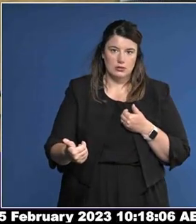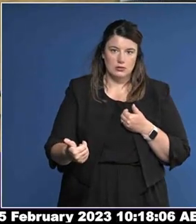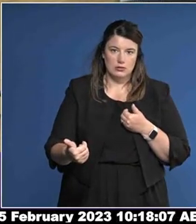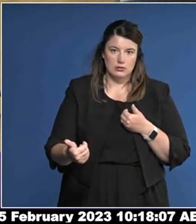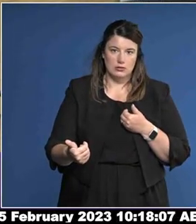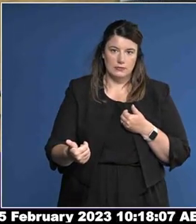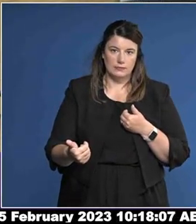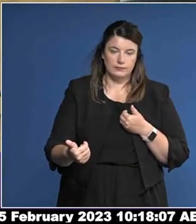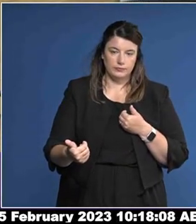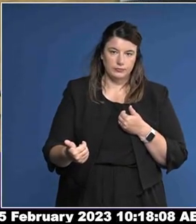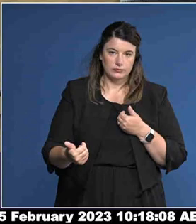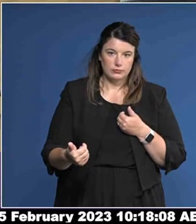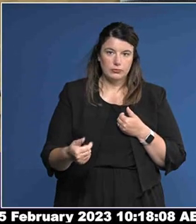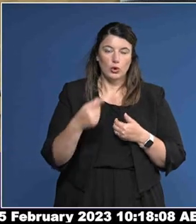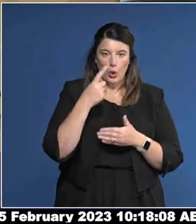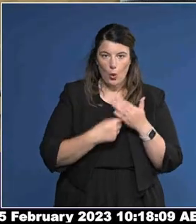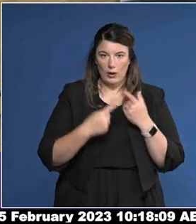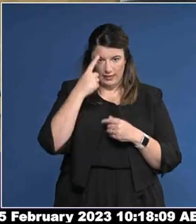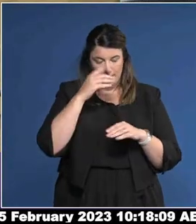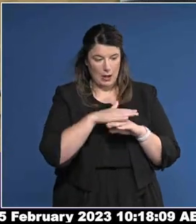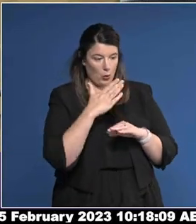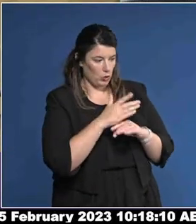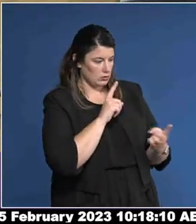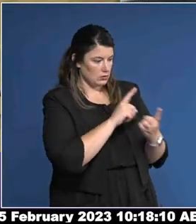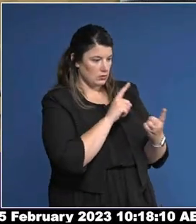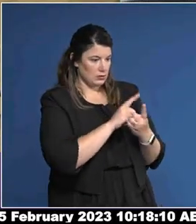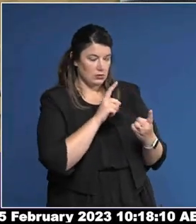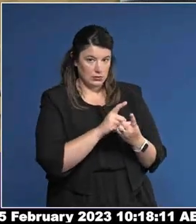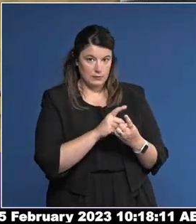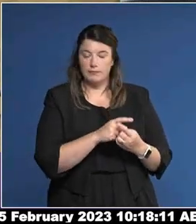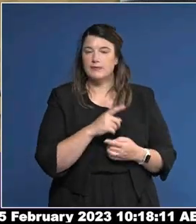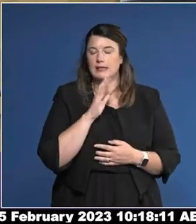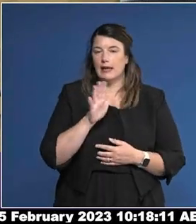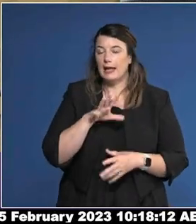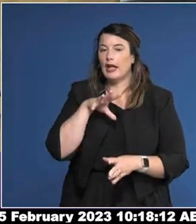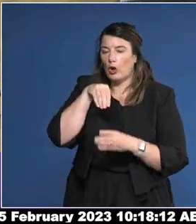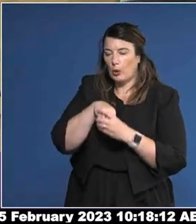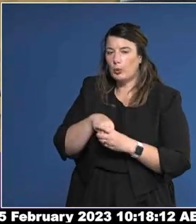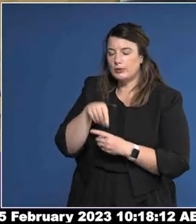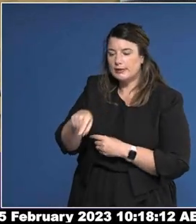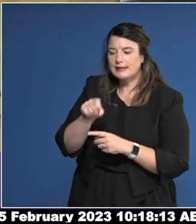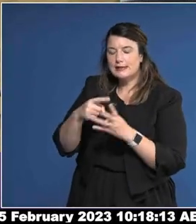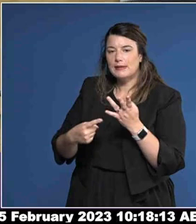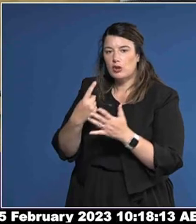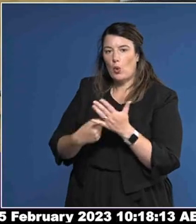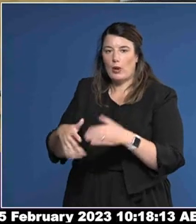the workers who work directly in direct support? No, it includes the ADE. It includes the ADE. Are you - you may not be able to tell us.